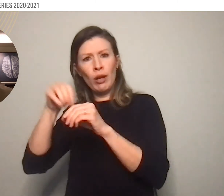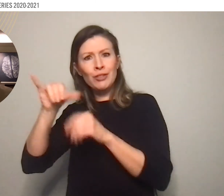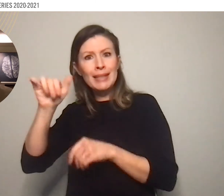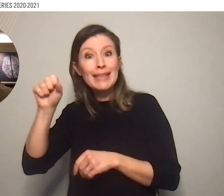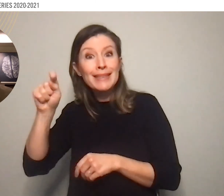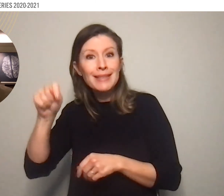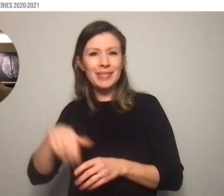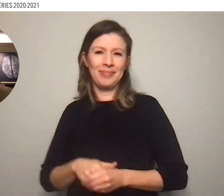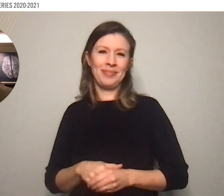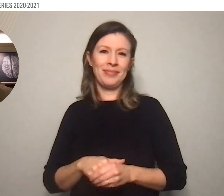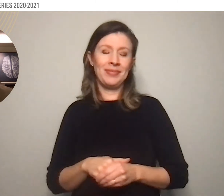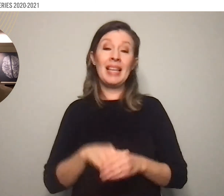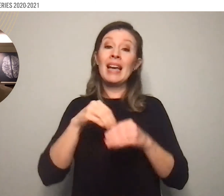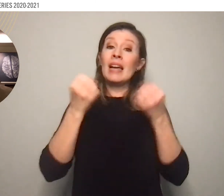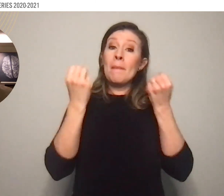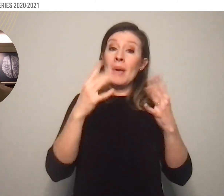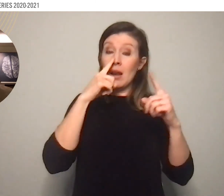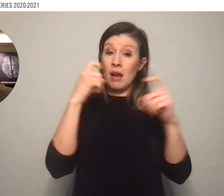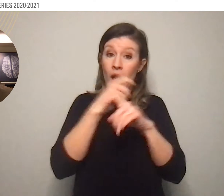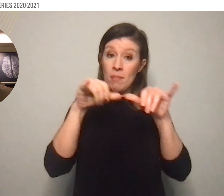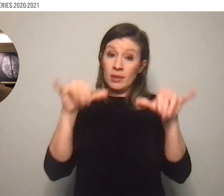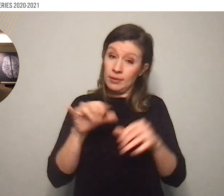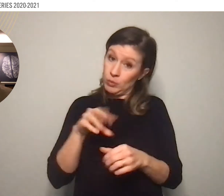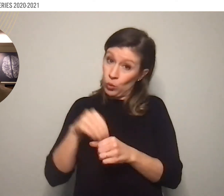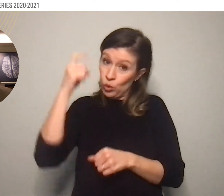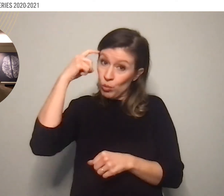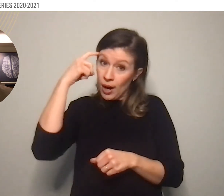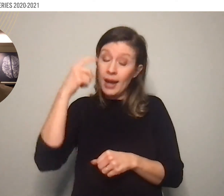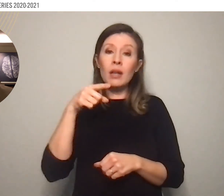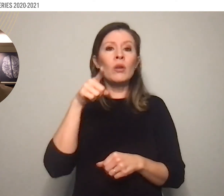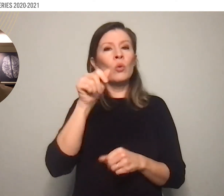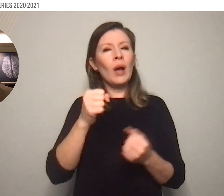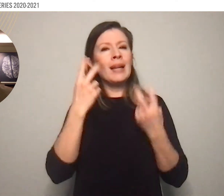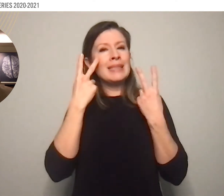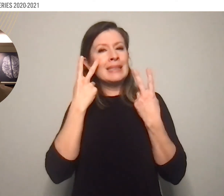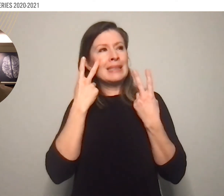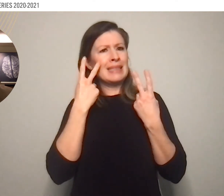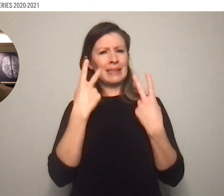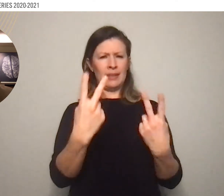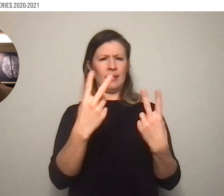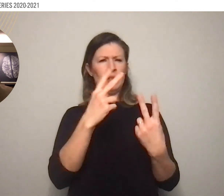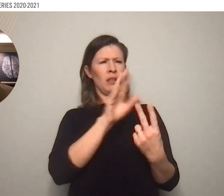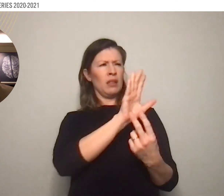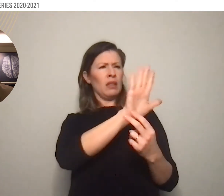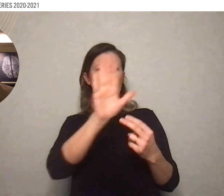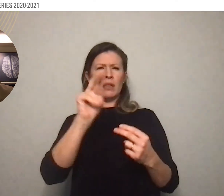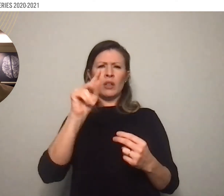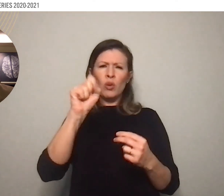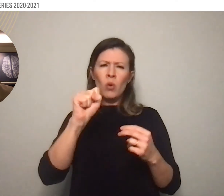And in many complex systems, including the brain, you can see an organization of those nodes